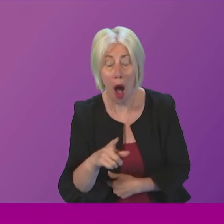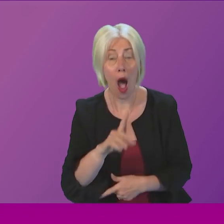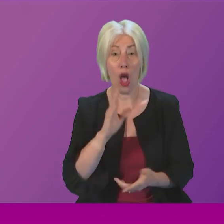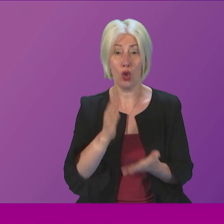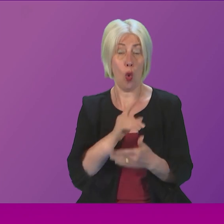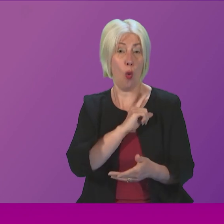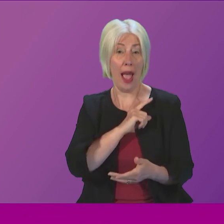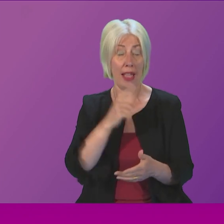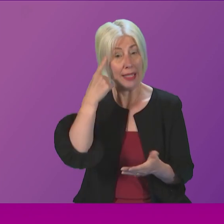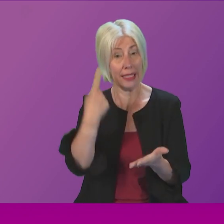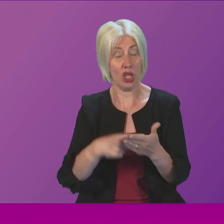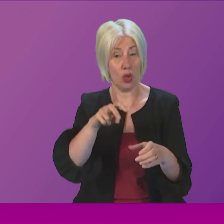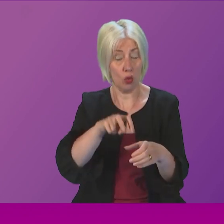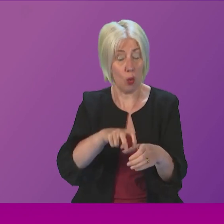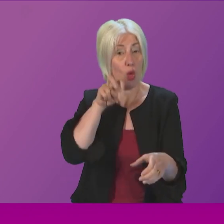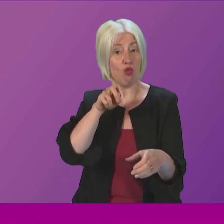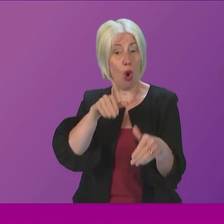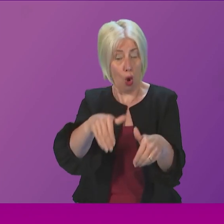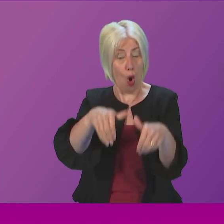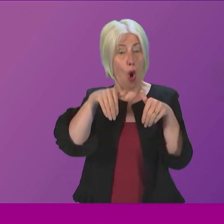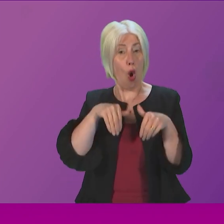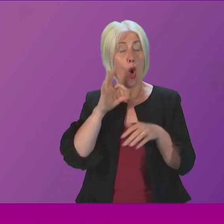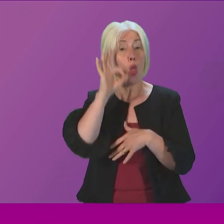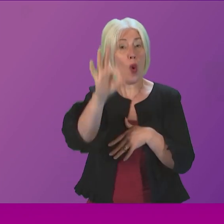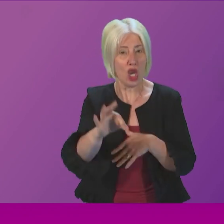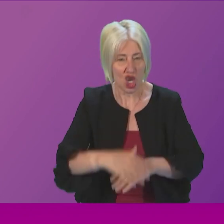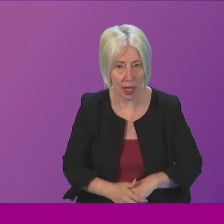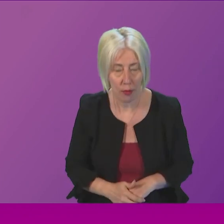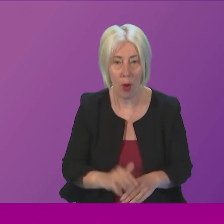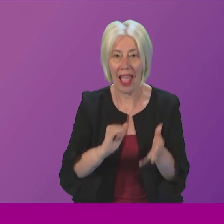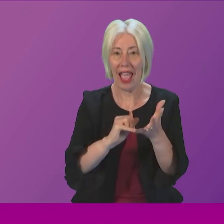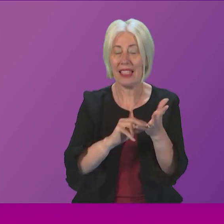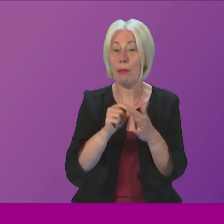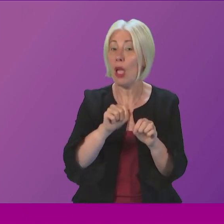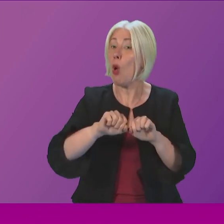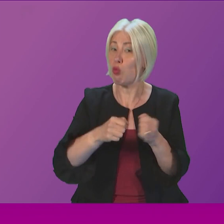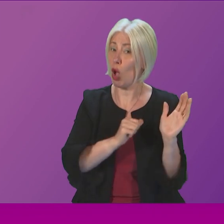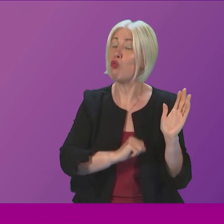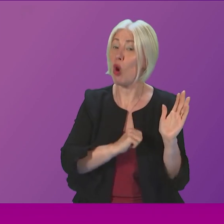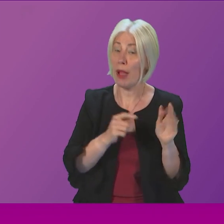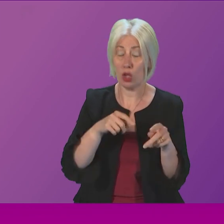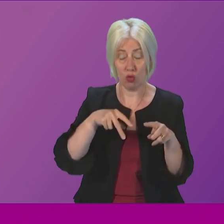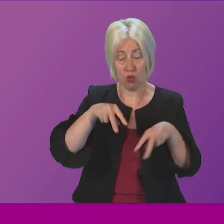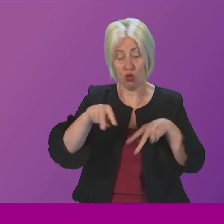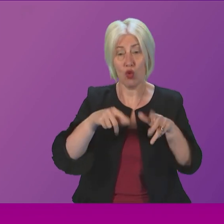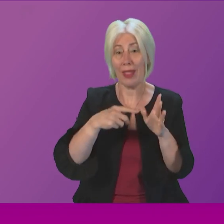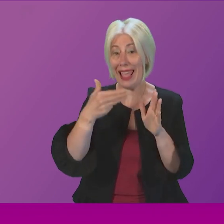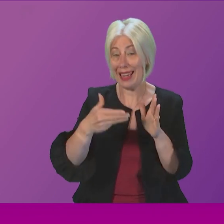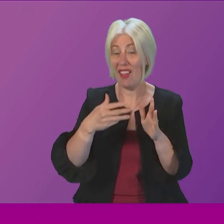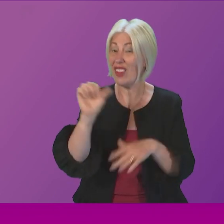The fact is that the SNP has broken its promises to dual the A9 for 16 years, and there is